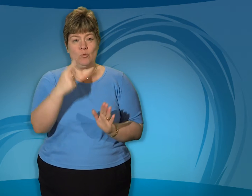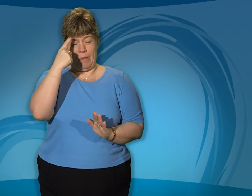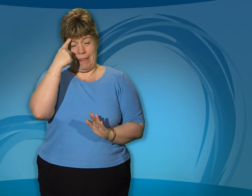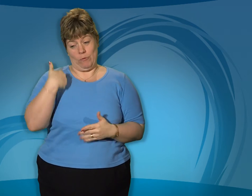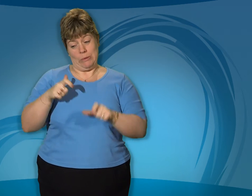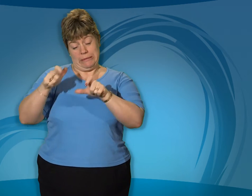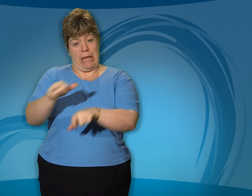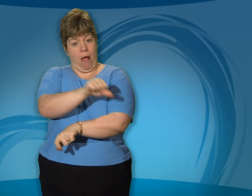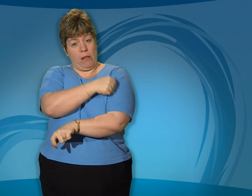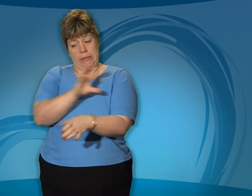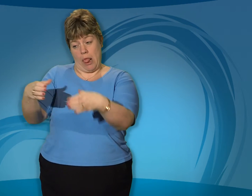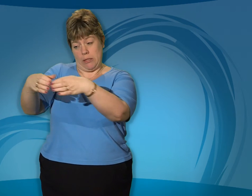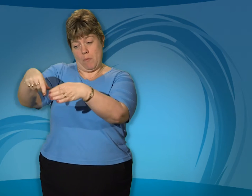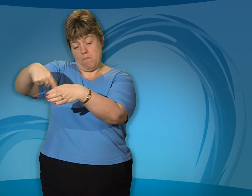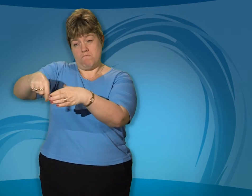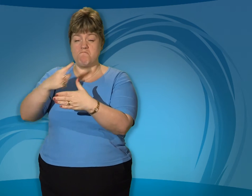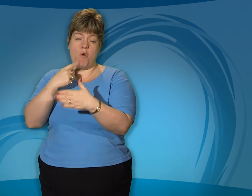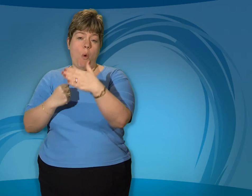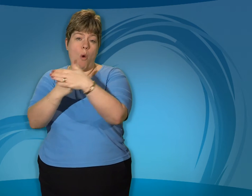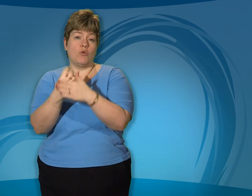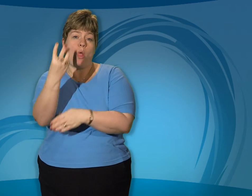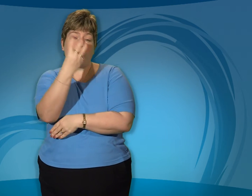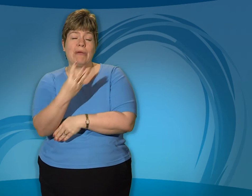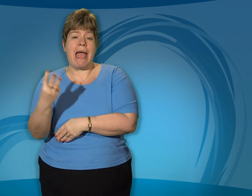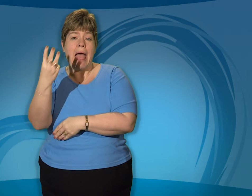Please expect to remain in the unit for up to 3 hours.